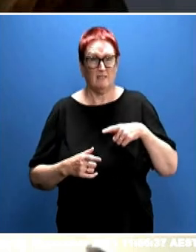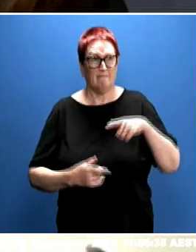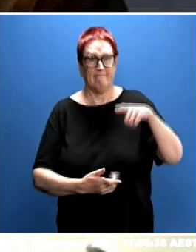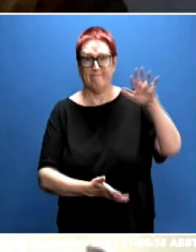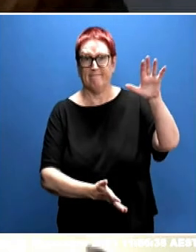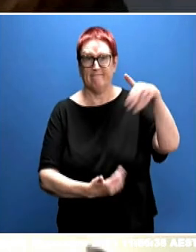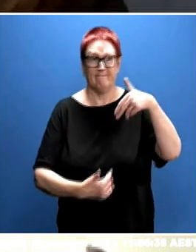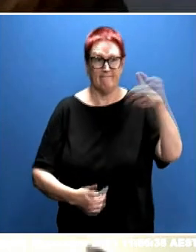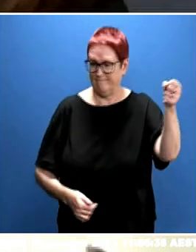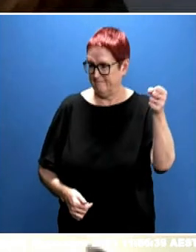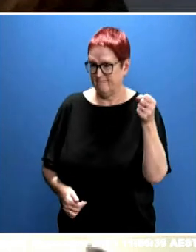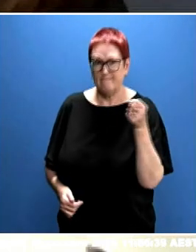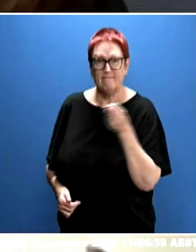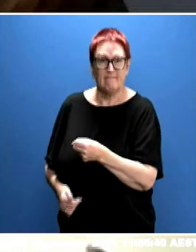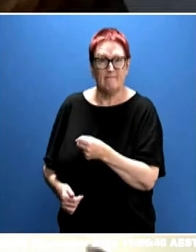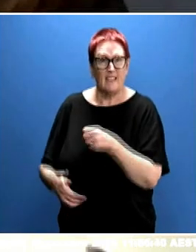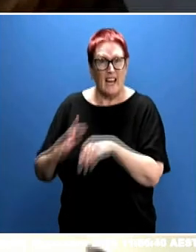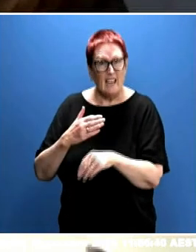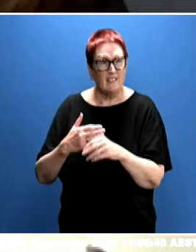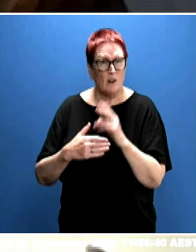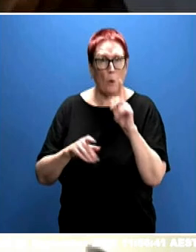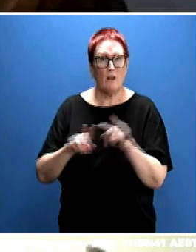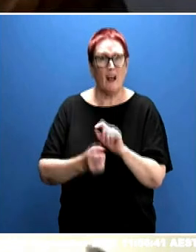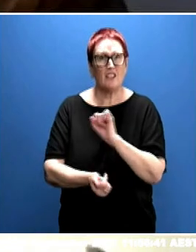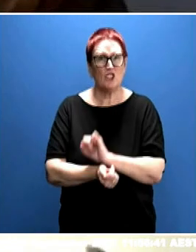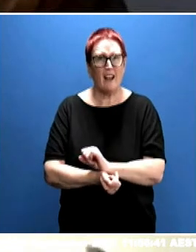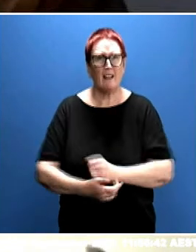austere environment of a jail-like facility in the form of Kath French.